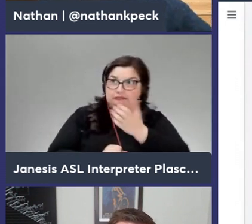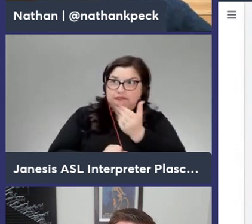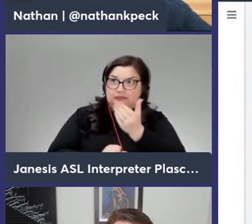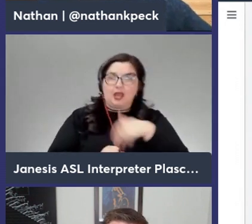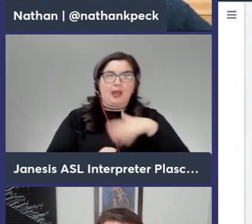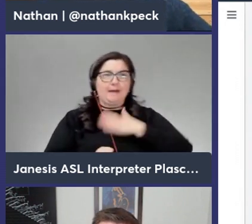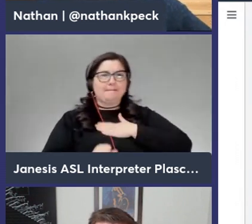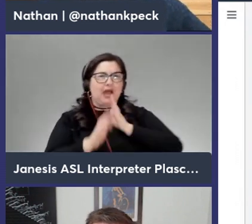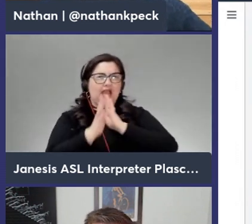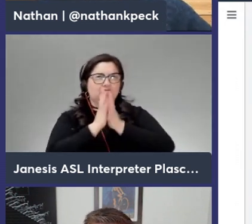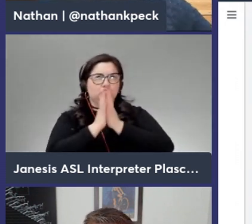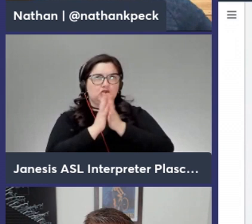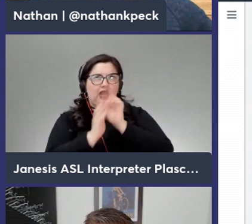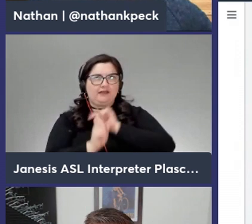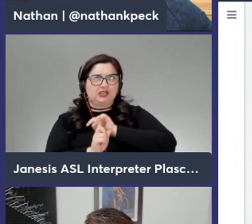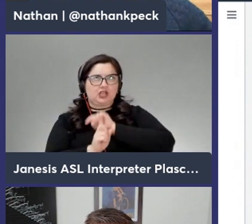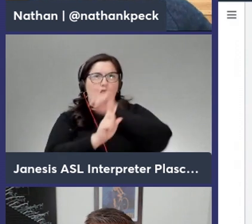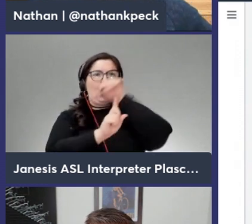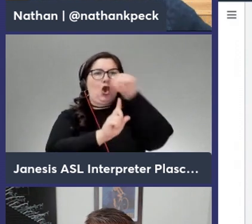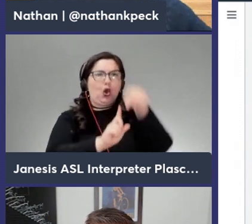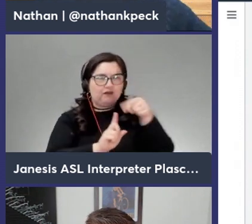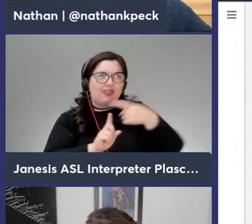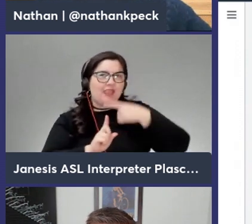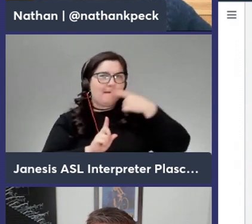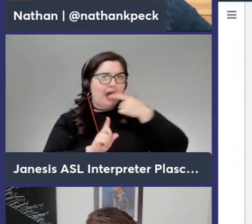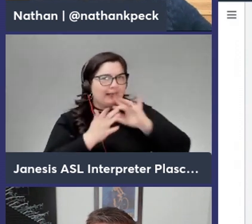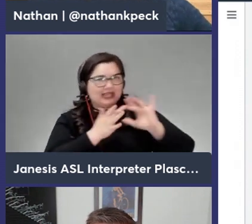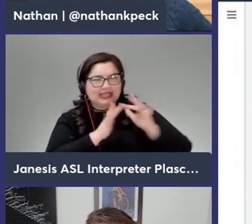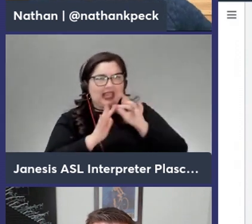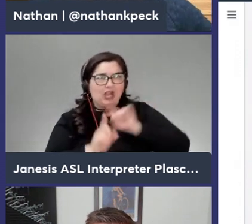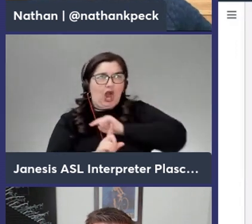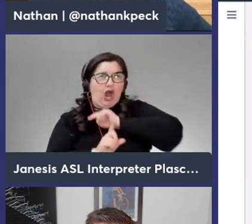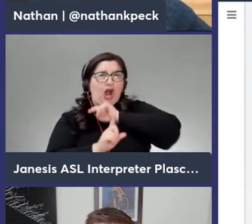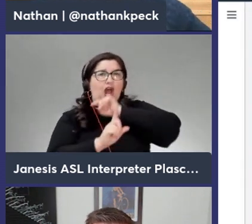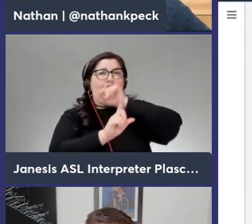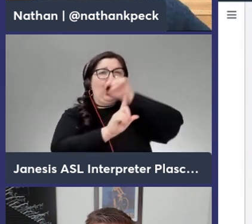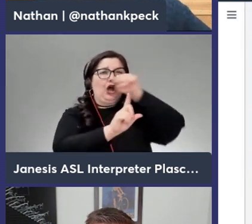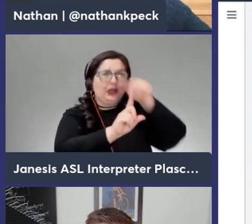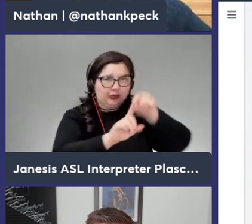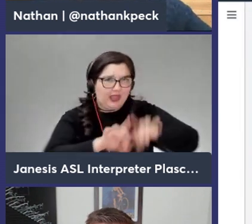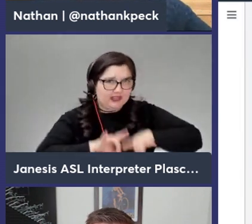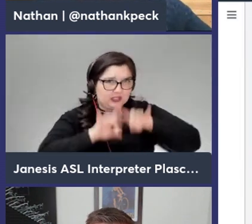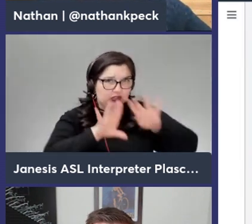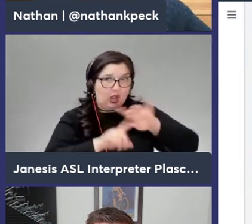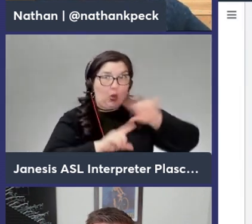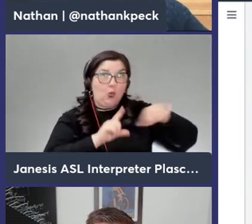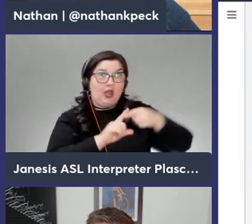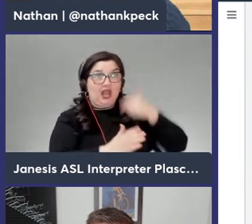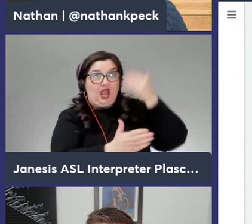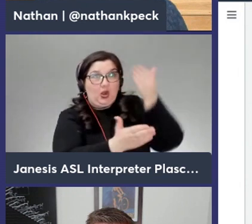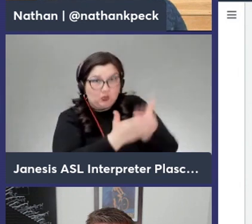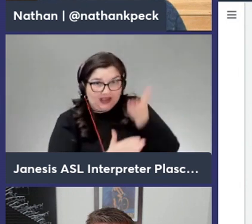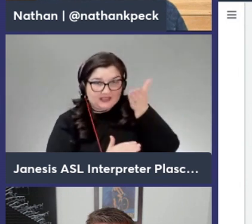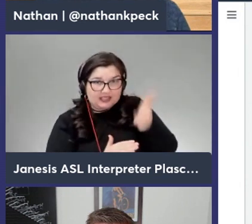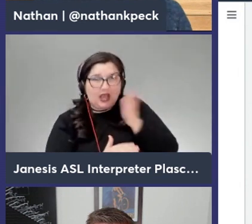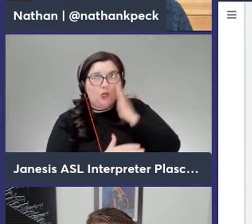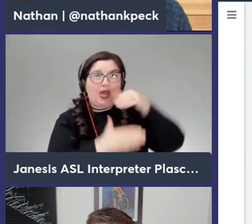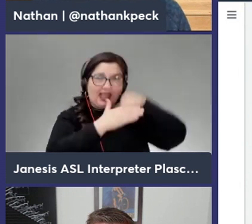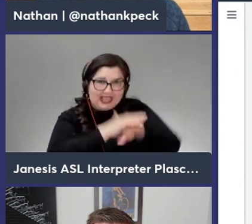to go over the public internet all the way to Australia. And then once it's in Australia, it's going to enter the AWS network,